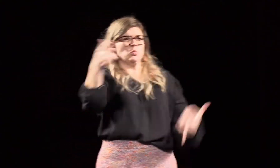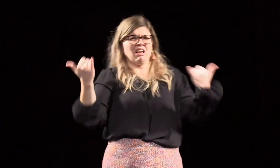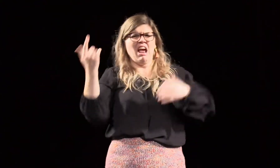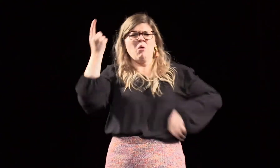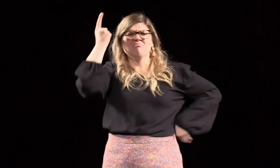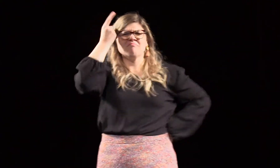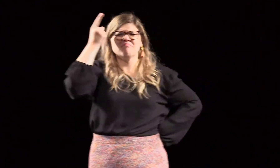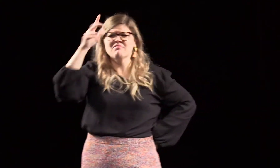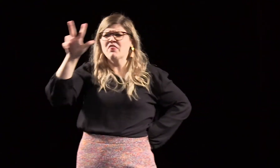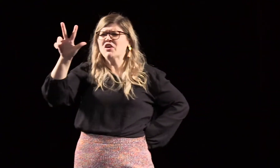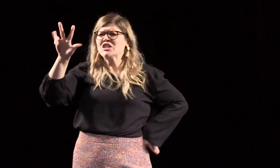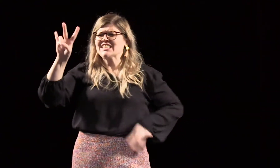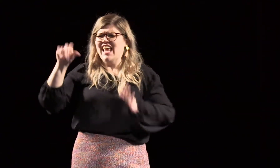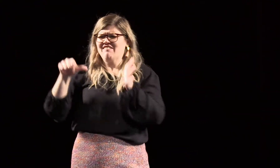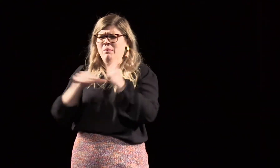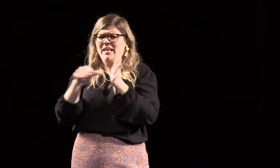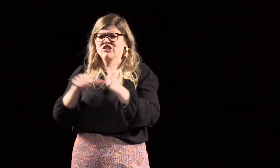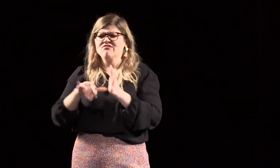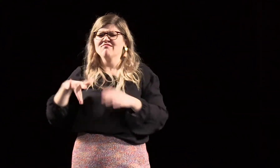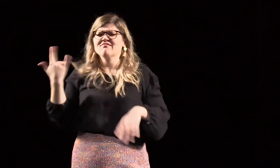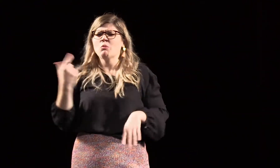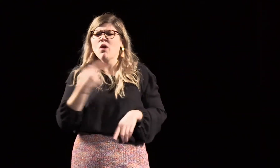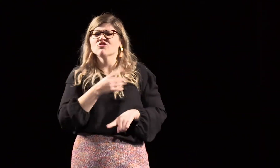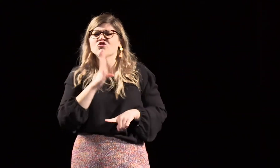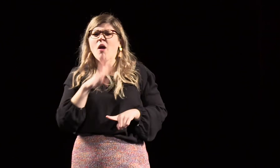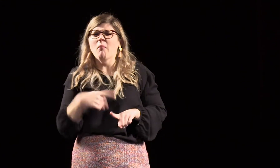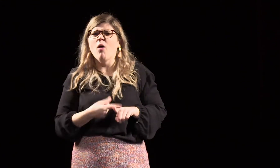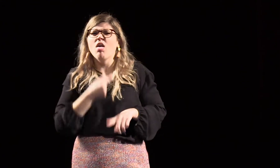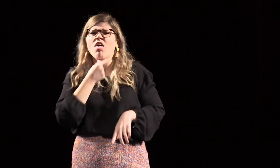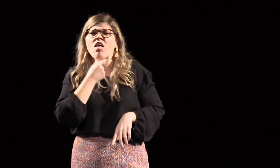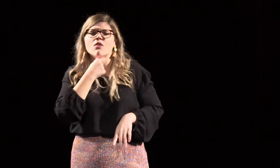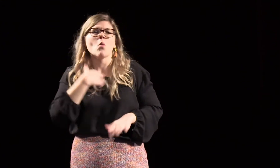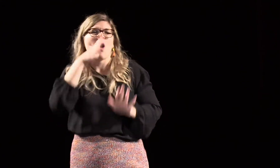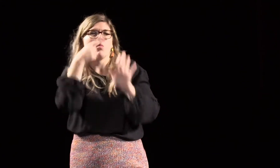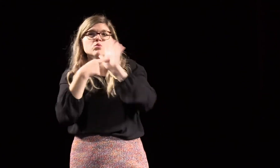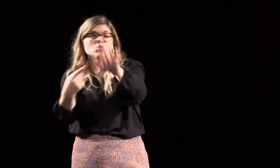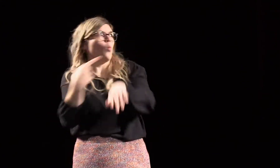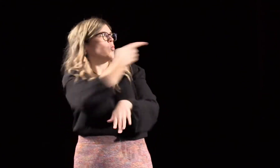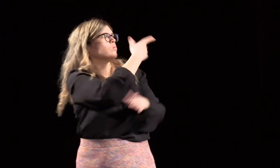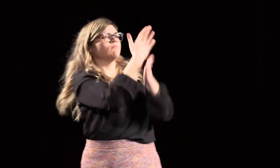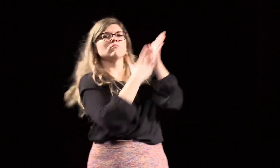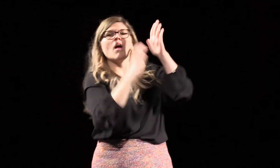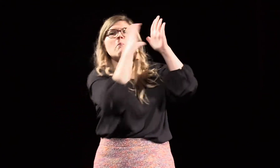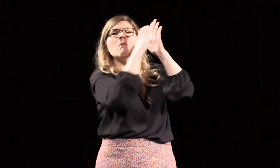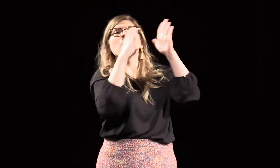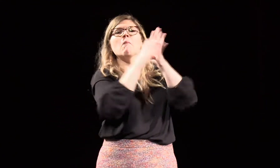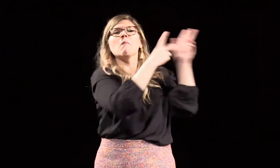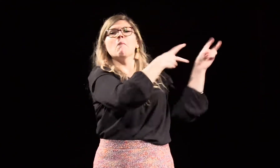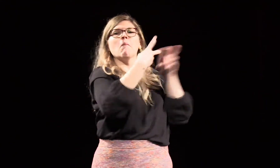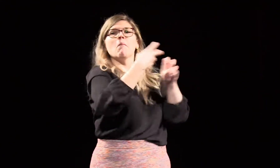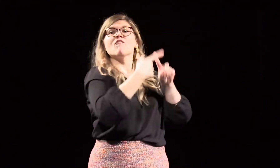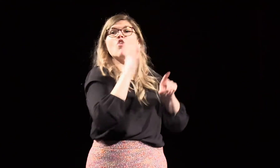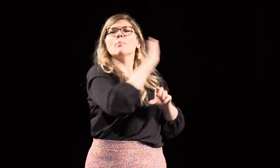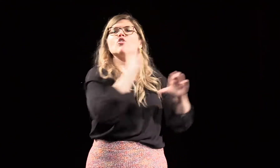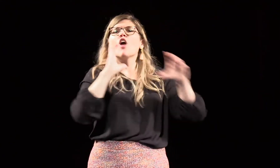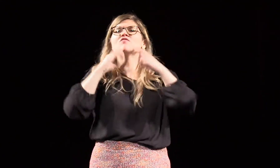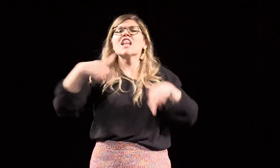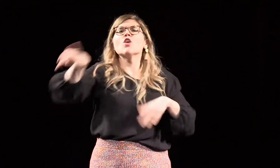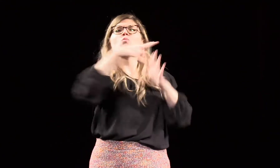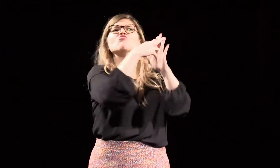I'm sure you're wondering, "37 pages? What were you talking about for 37 pages?" Well, I'm gonna show you some excerpts from these pages